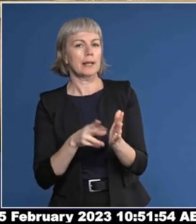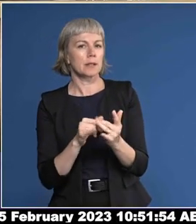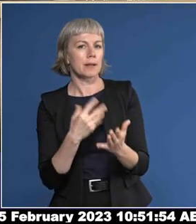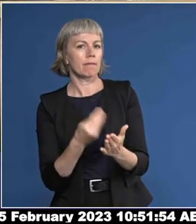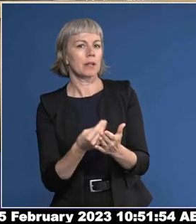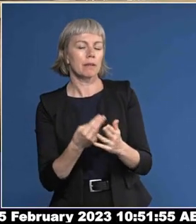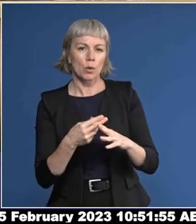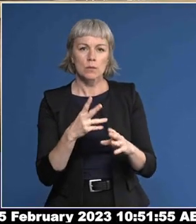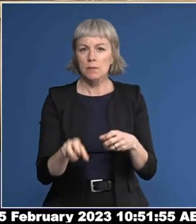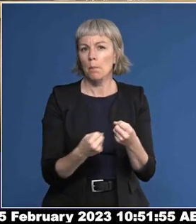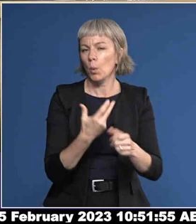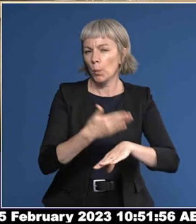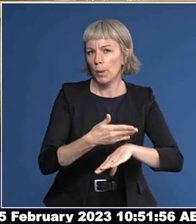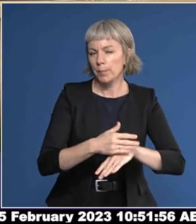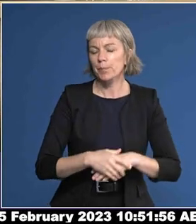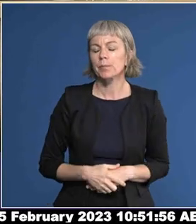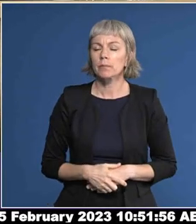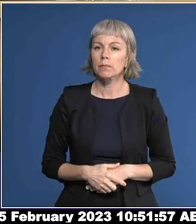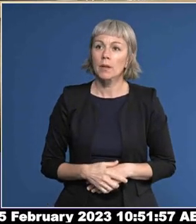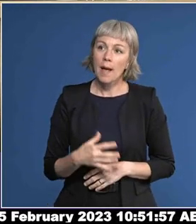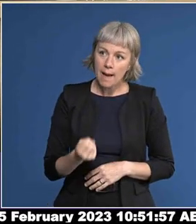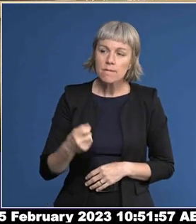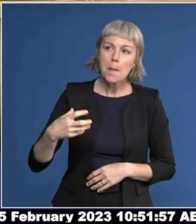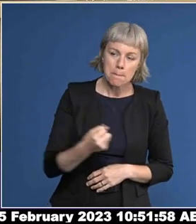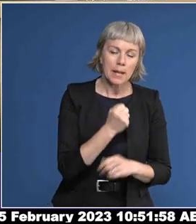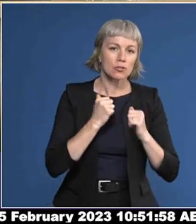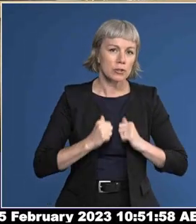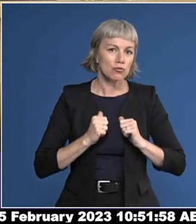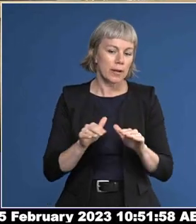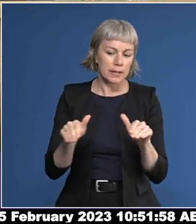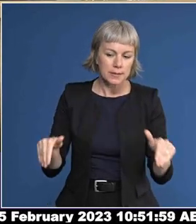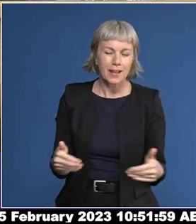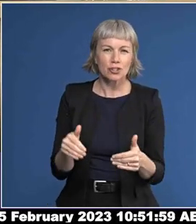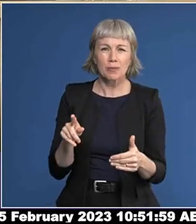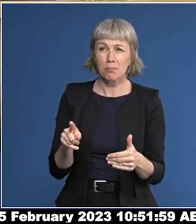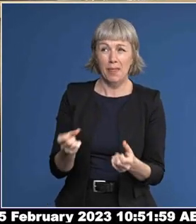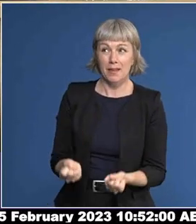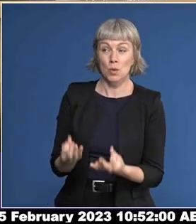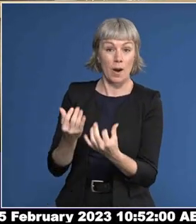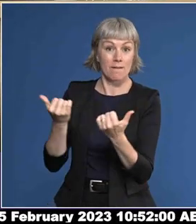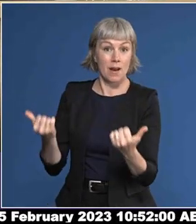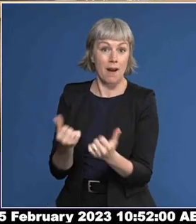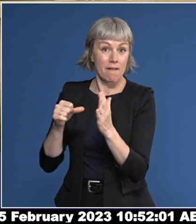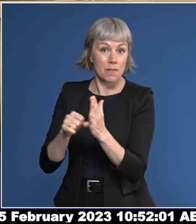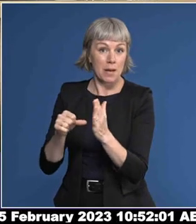orientation, but there's not really adequate funding to invest, to do the proper investment, continuous improvement.